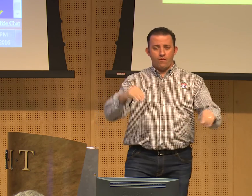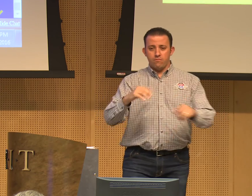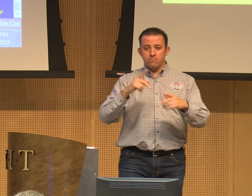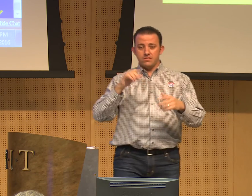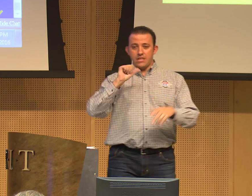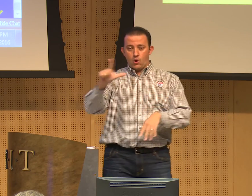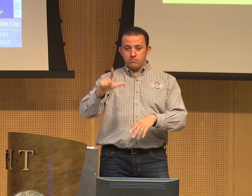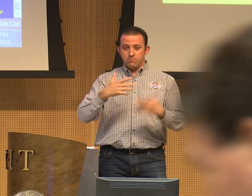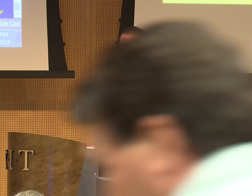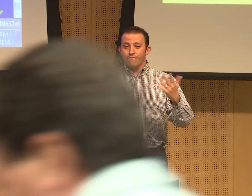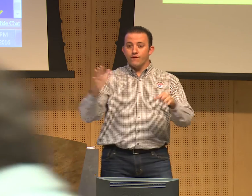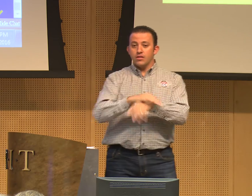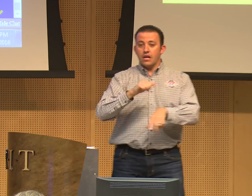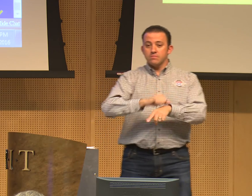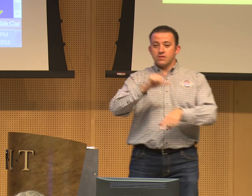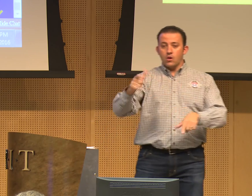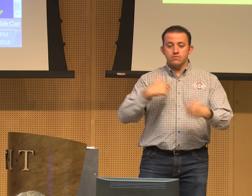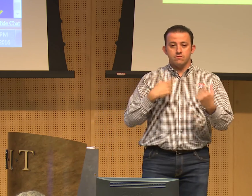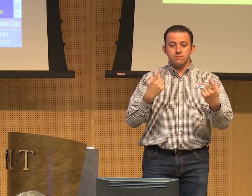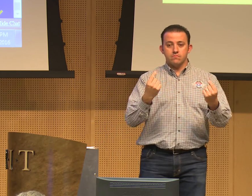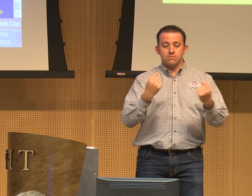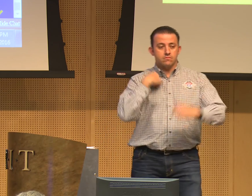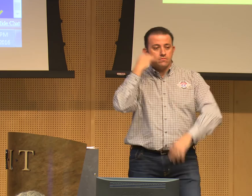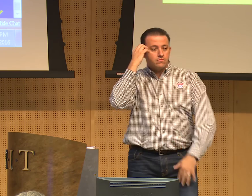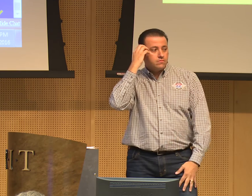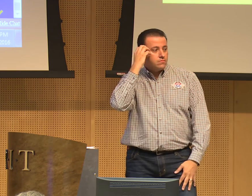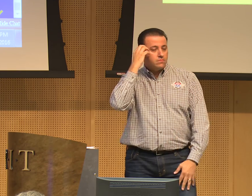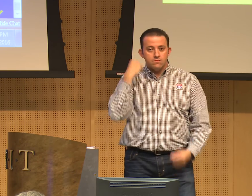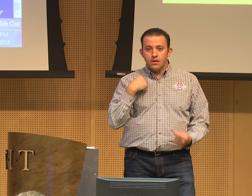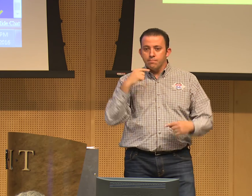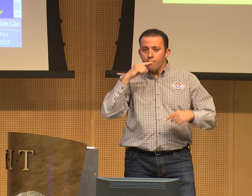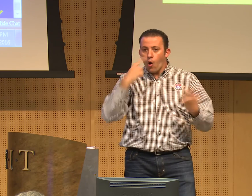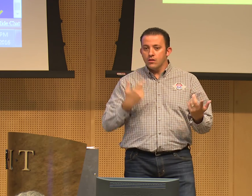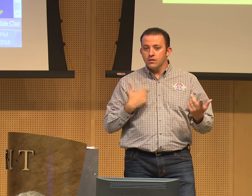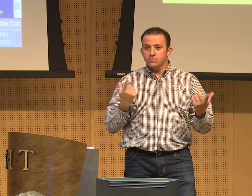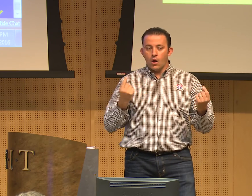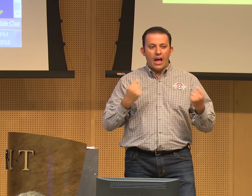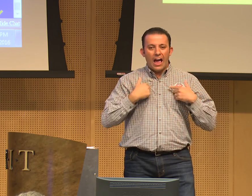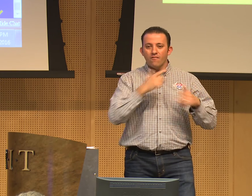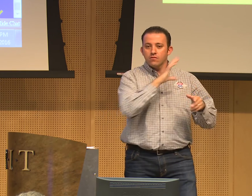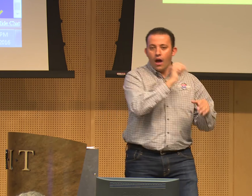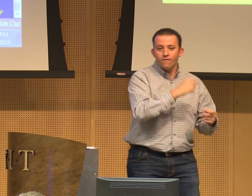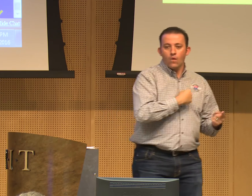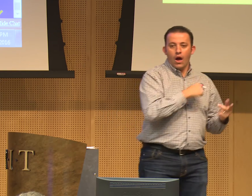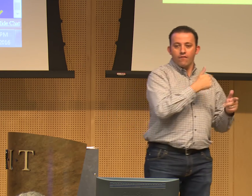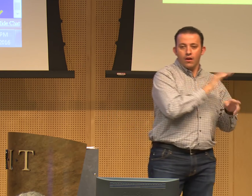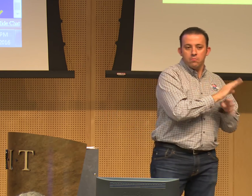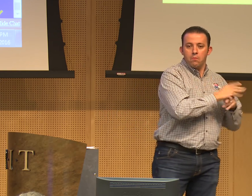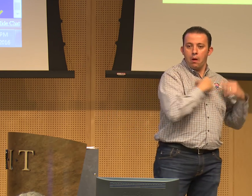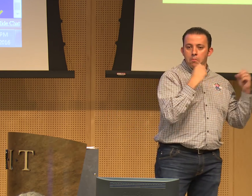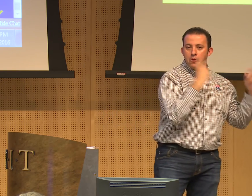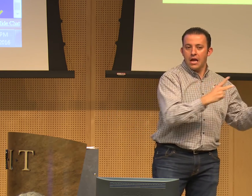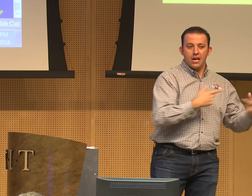I then moved my family back to St. Louis, and while I was there, I was bored. I needed something to do. I had Convo, and that was keeping me busy,